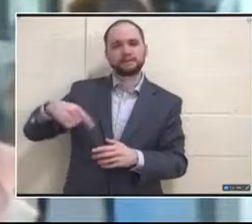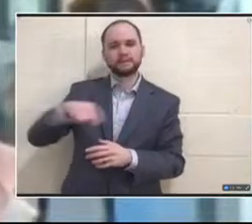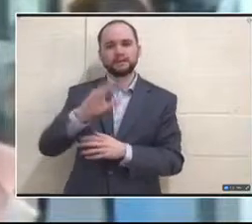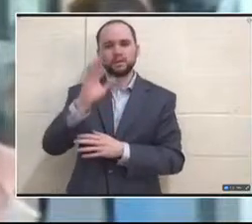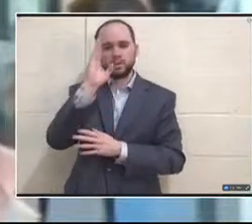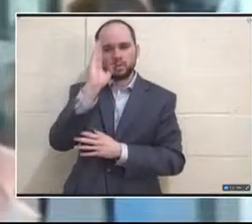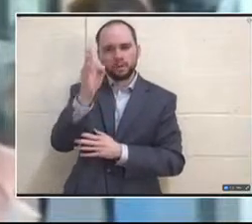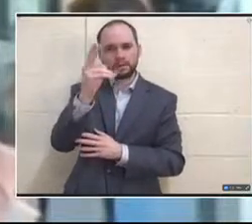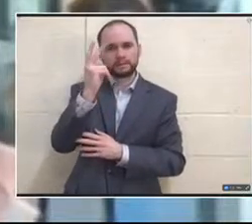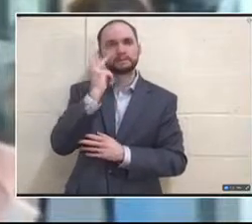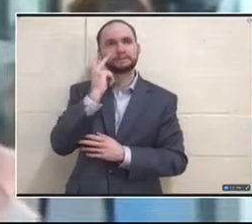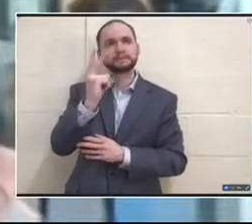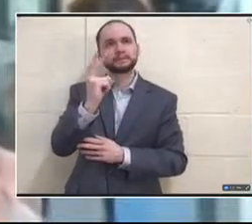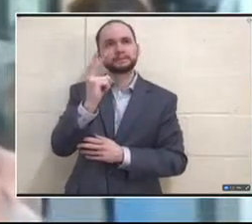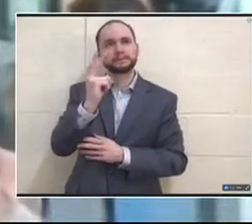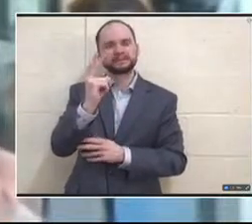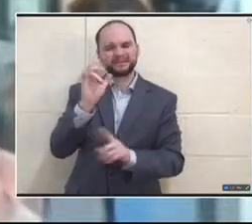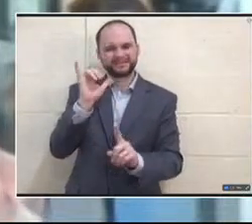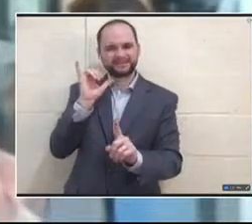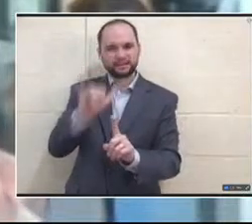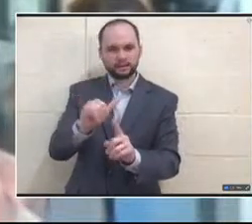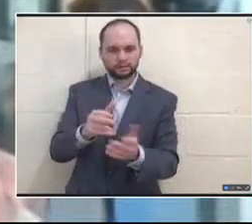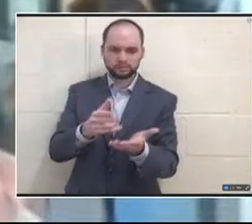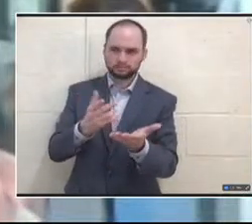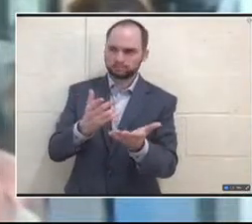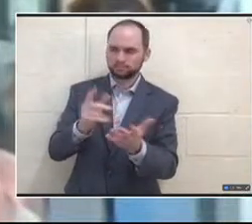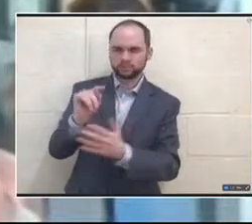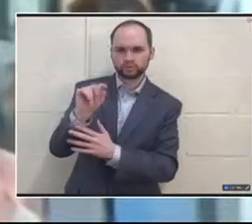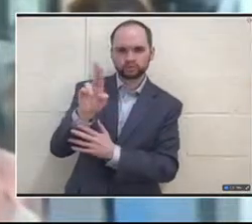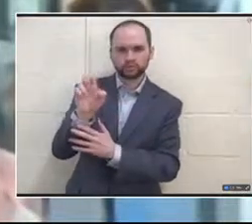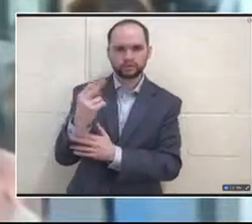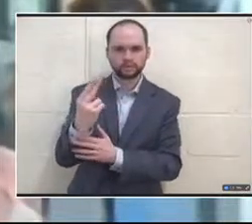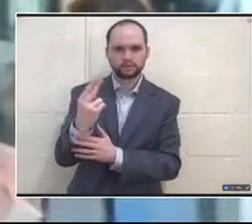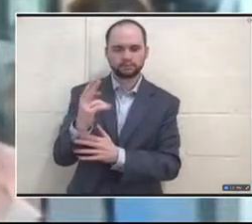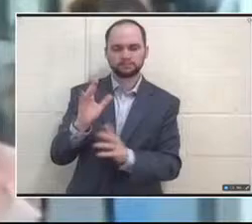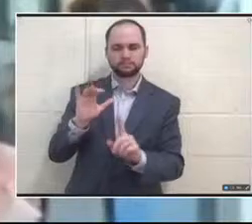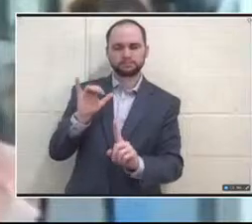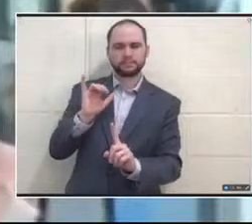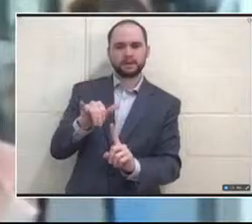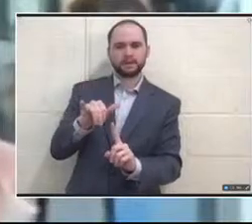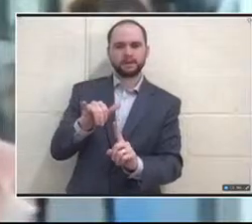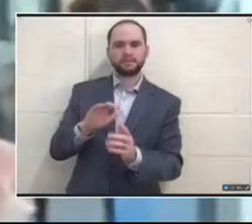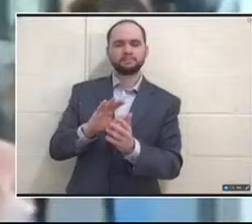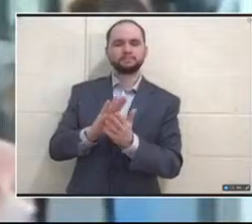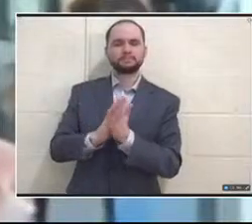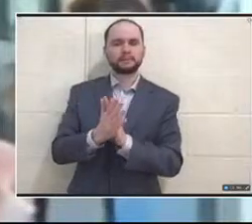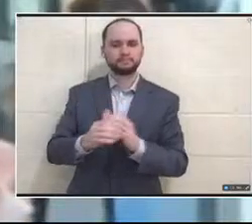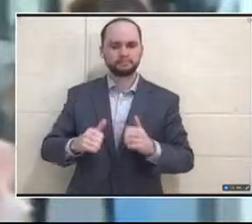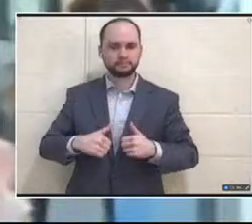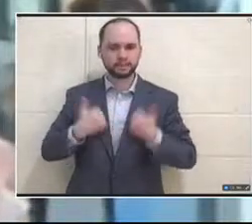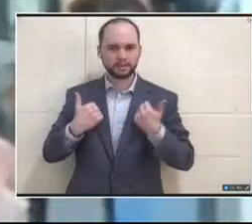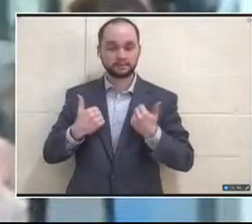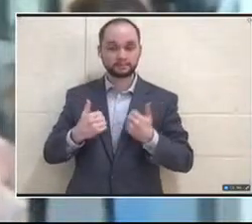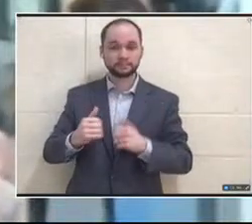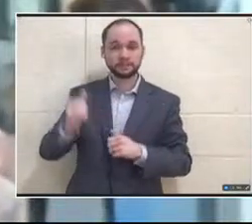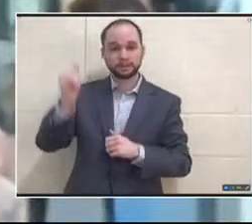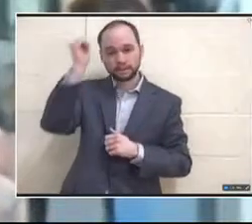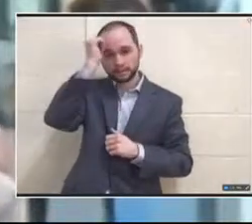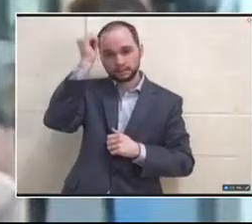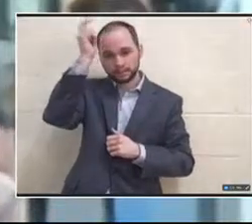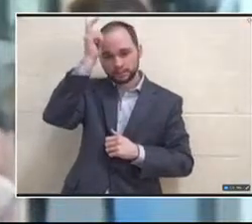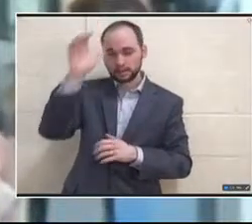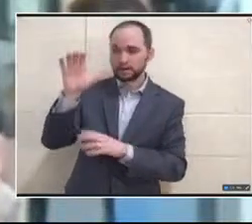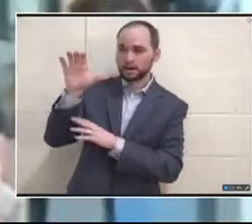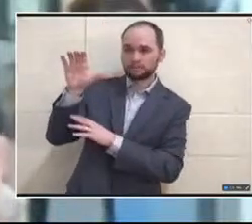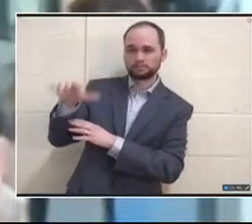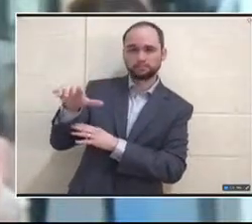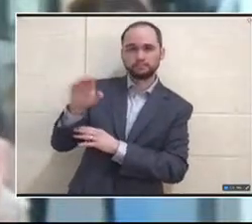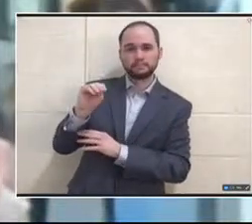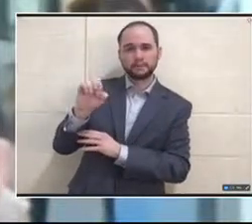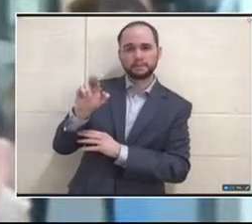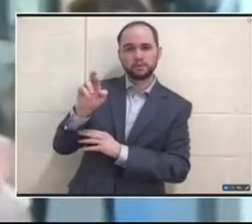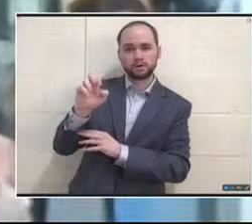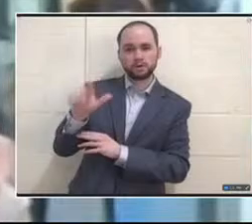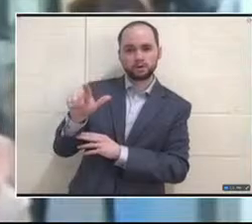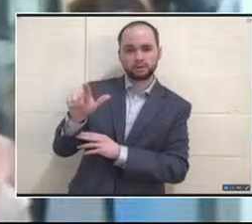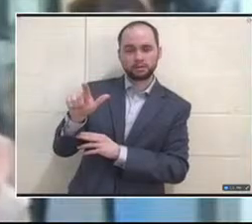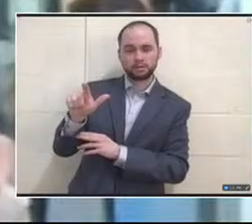That is what life will be. The Lincoln Memorial would continue to have ever woven theme in my life